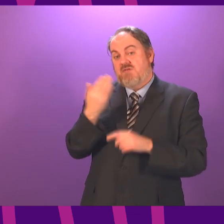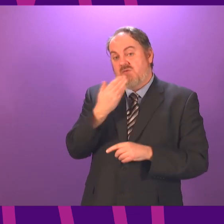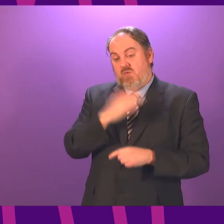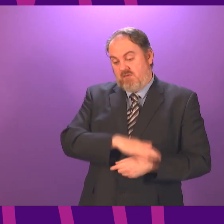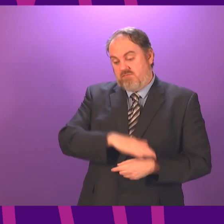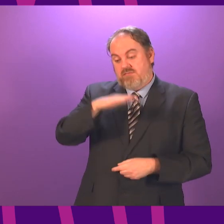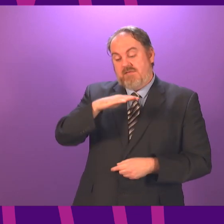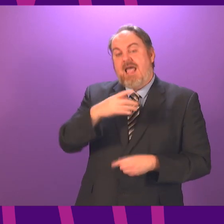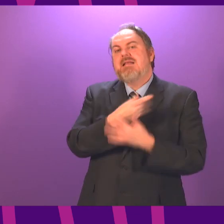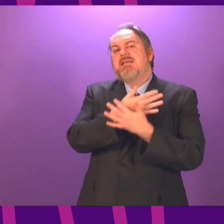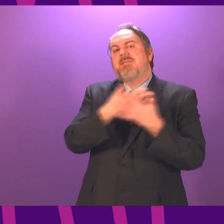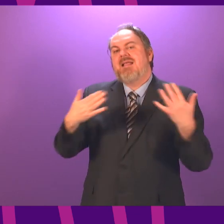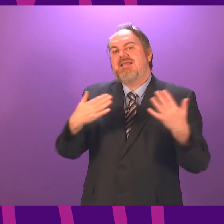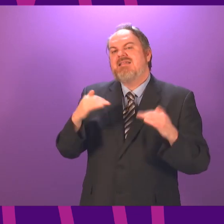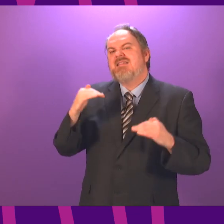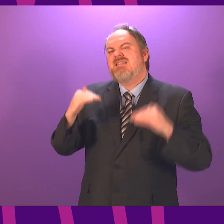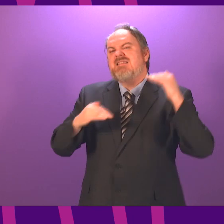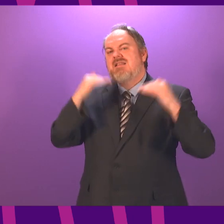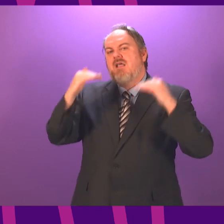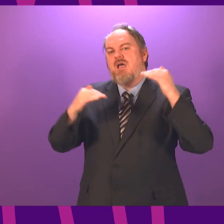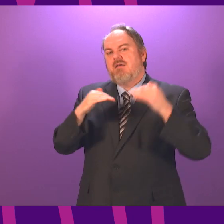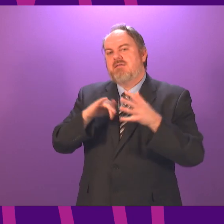senior phase pupils as we deem to be safe to return at that point. However, we will